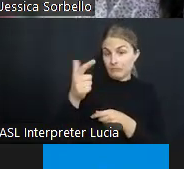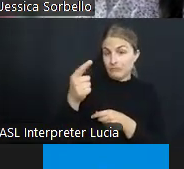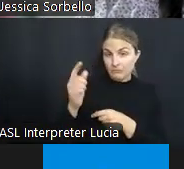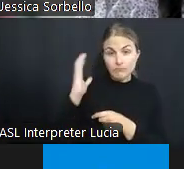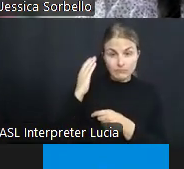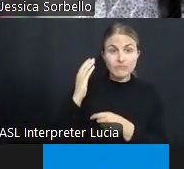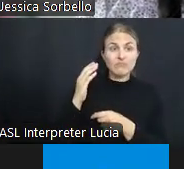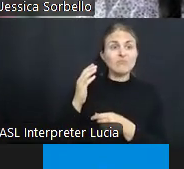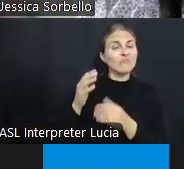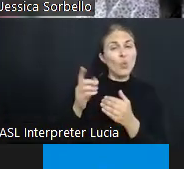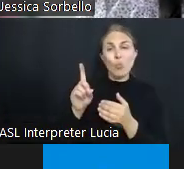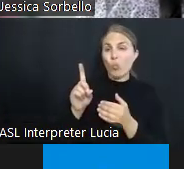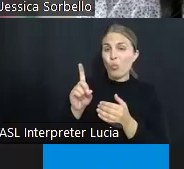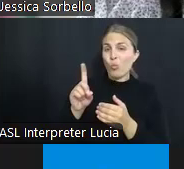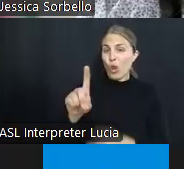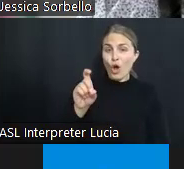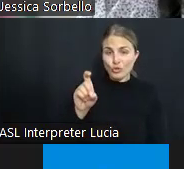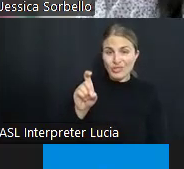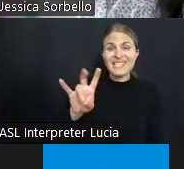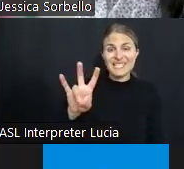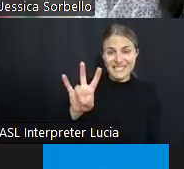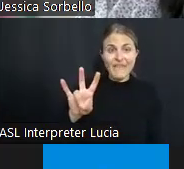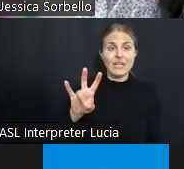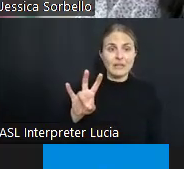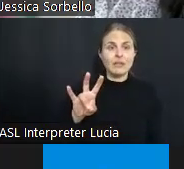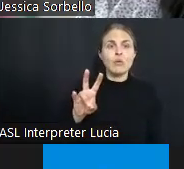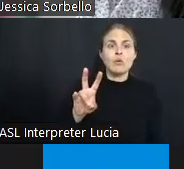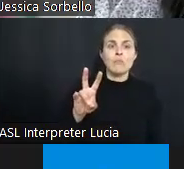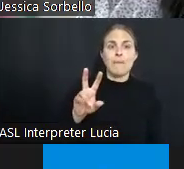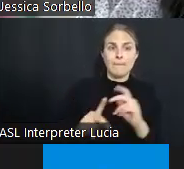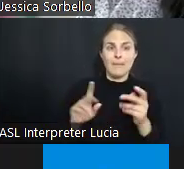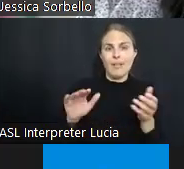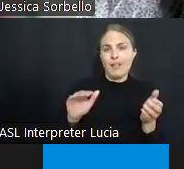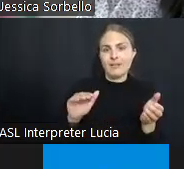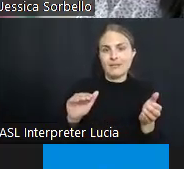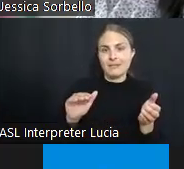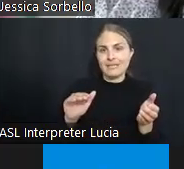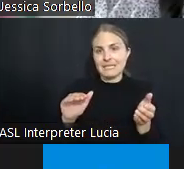comes out in New Yo state to be 6,037 people in